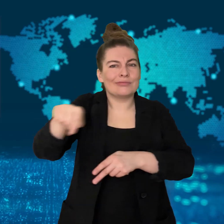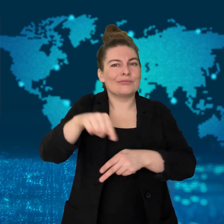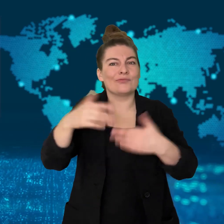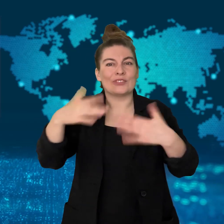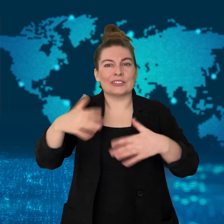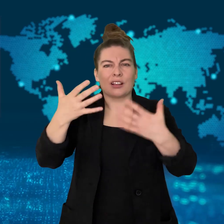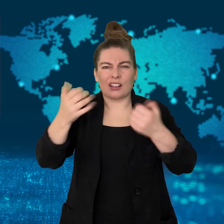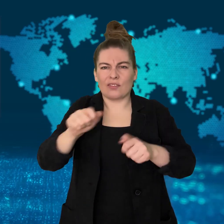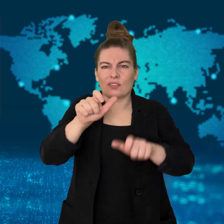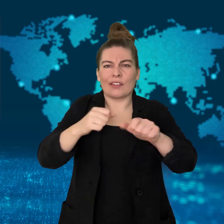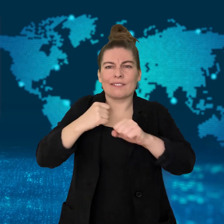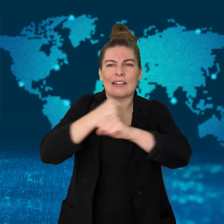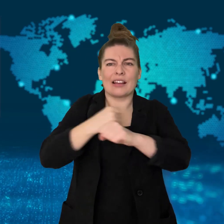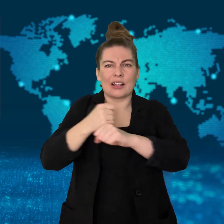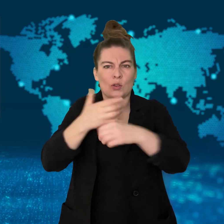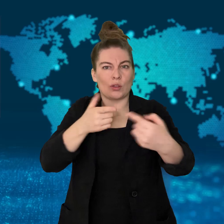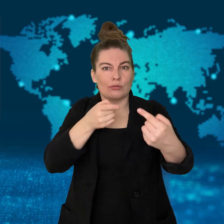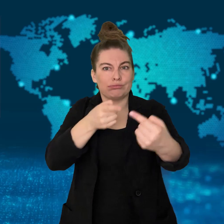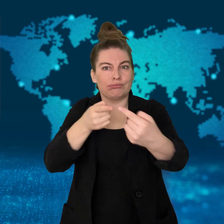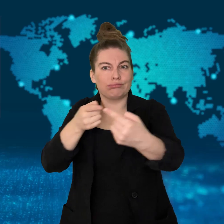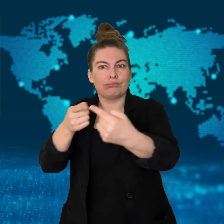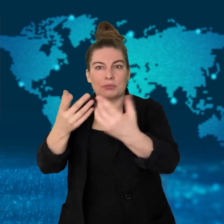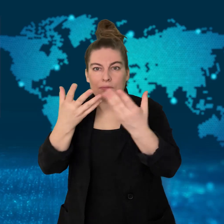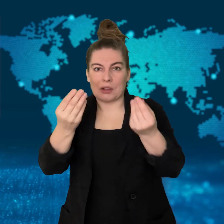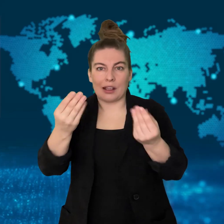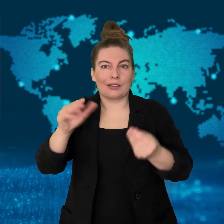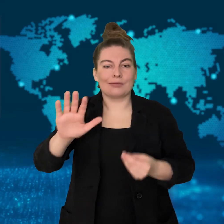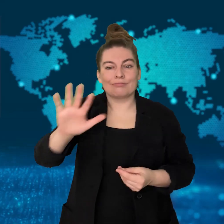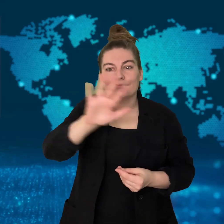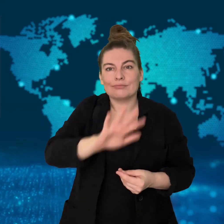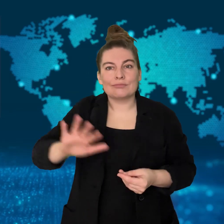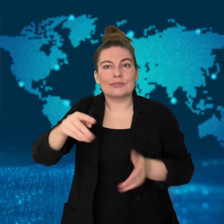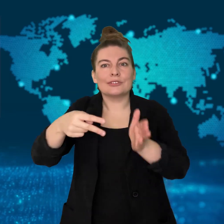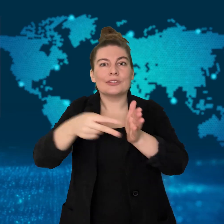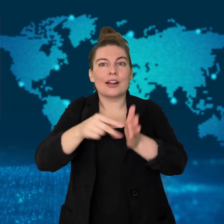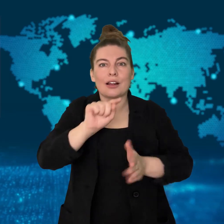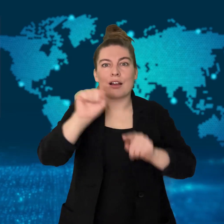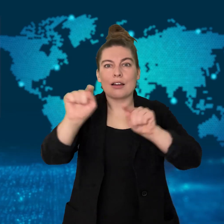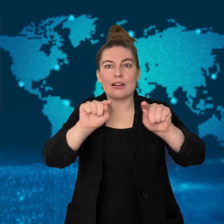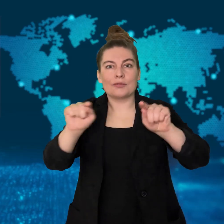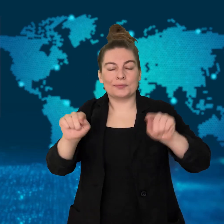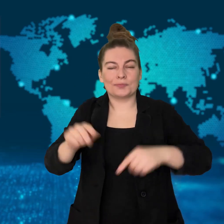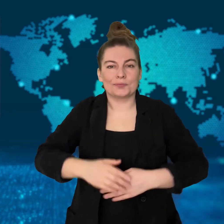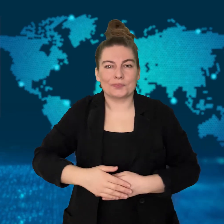The government had to send reinforcements to support them.